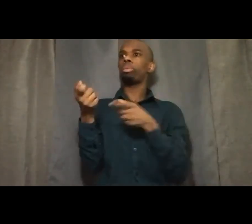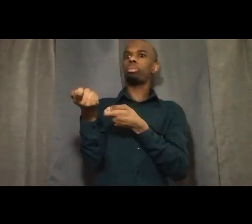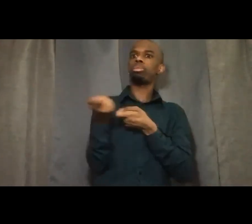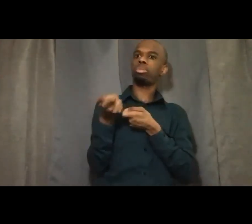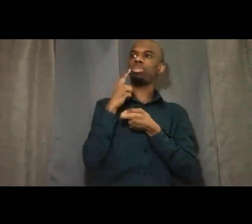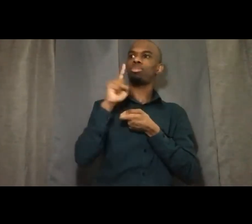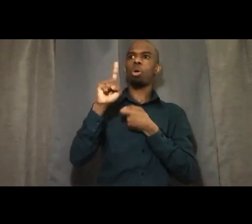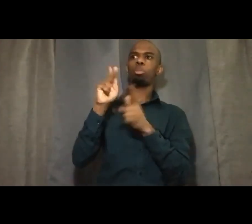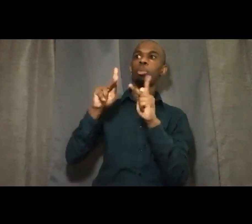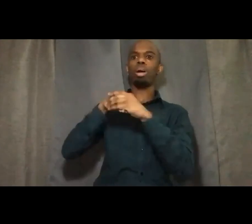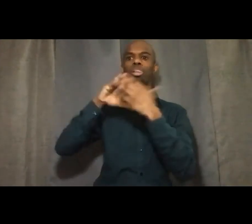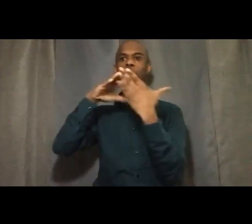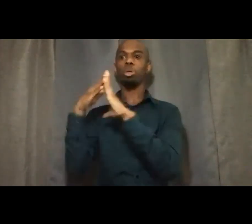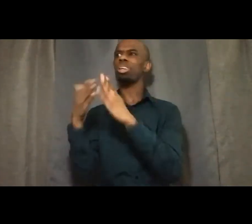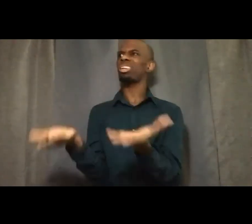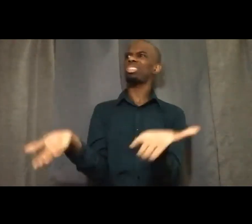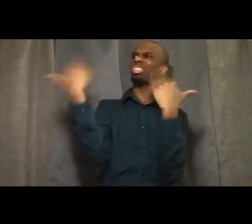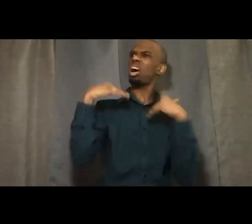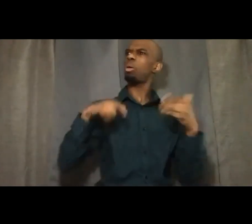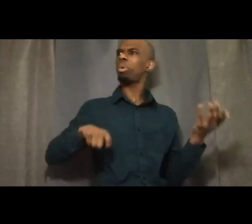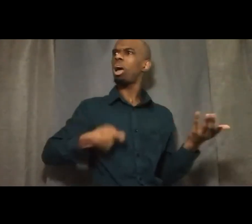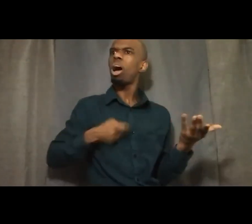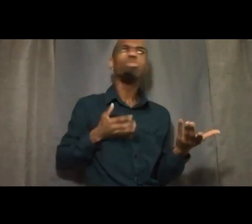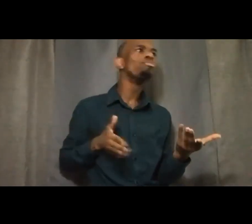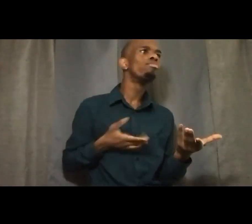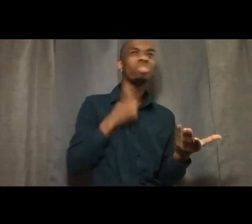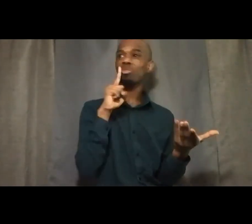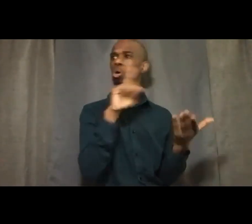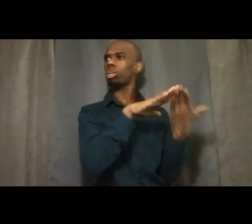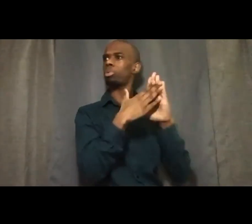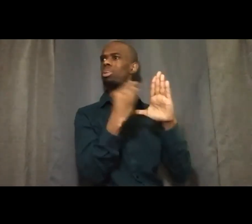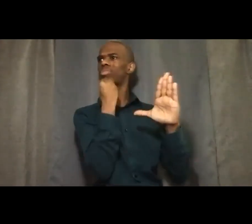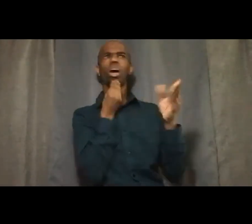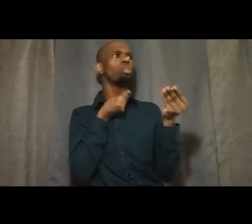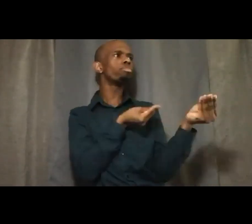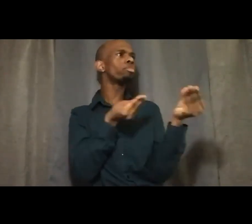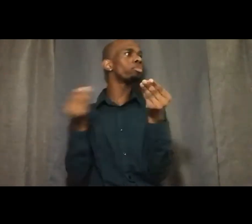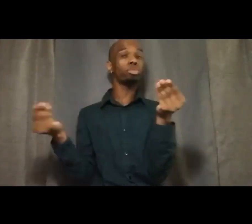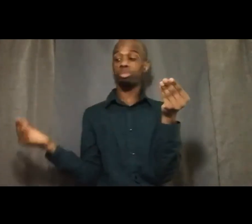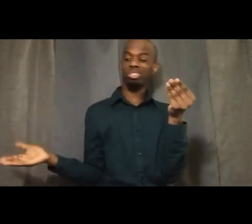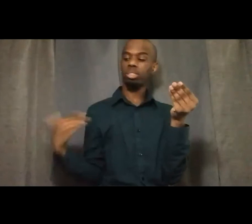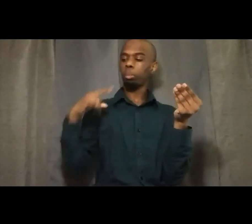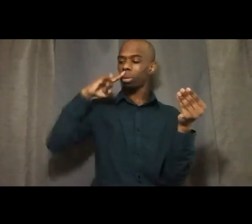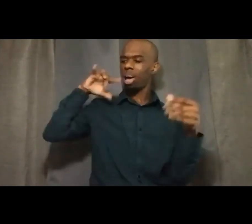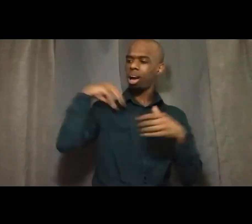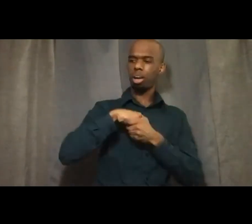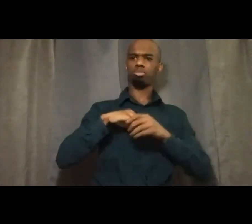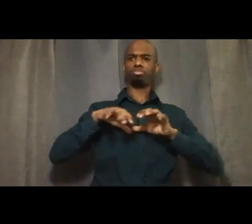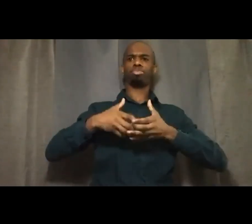for everybody in the community and that's their contribution to the world, right. But we live in a constant state of contradiction